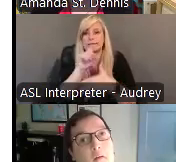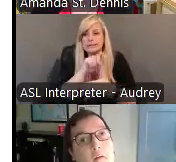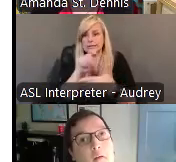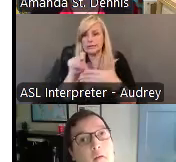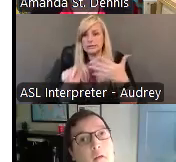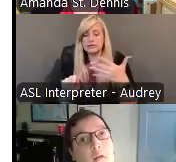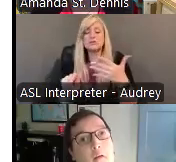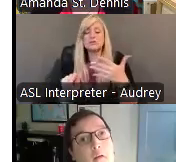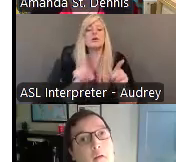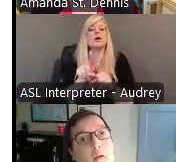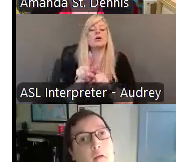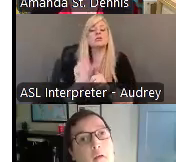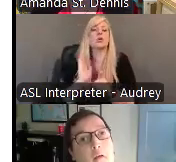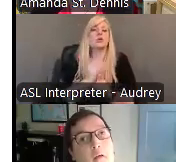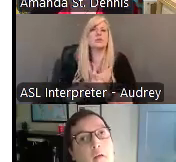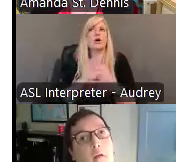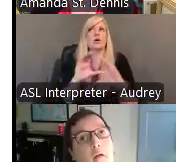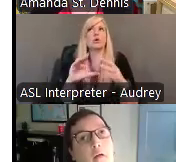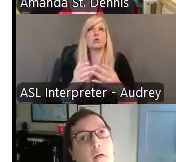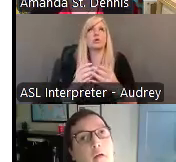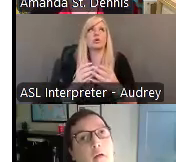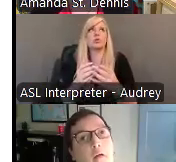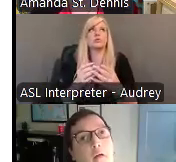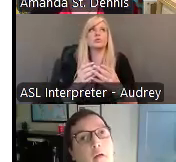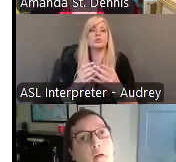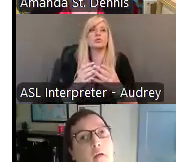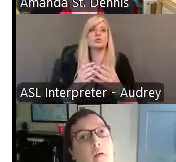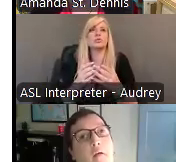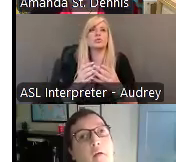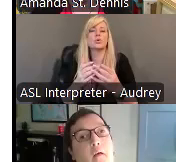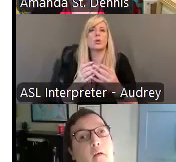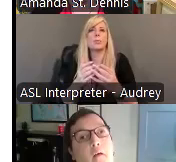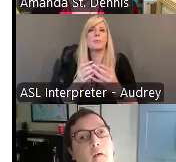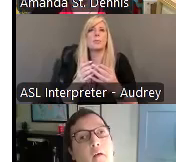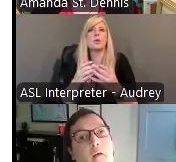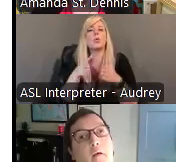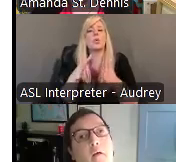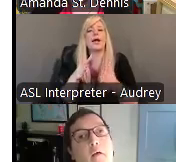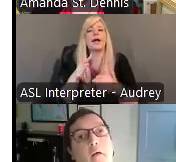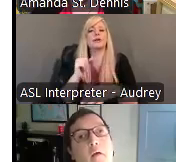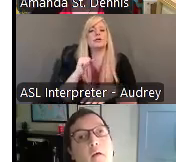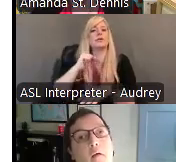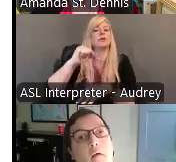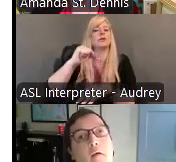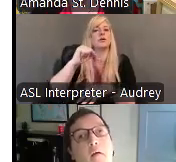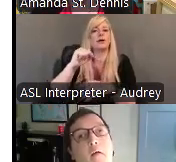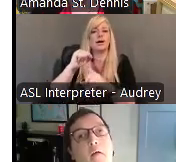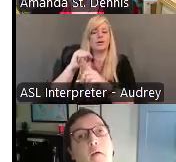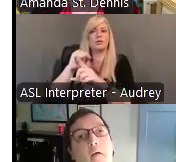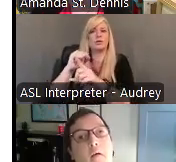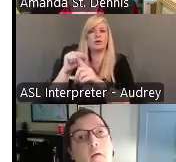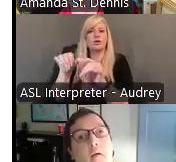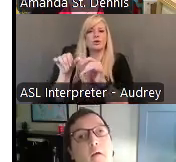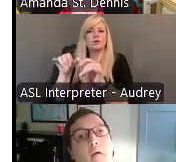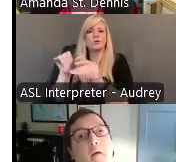group's way kind of pushing back against some of those foundations of research that are built on